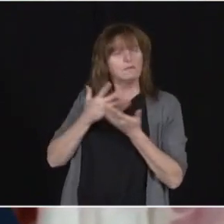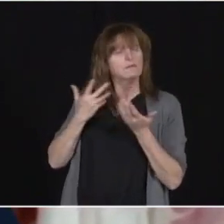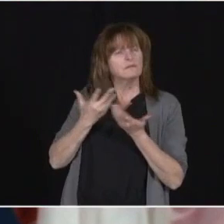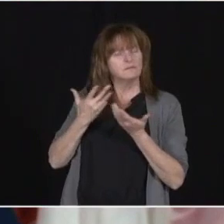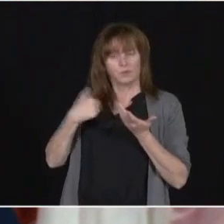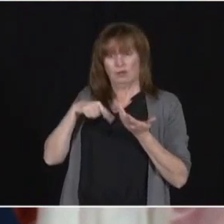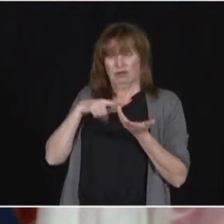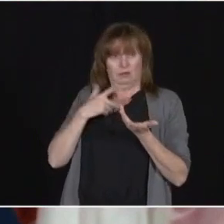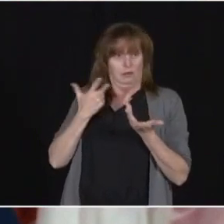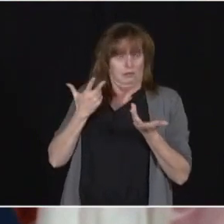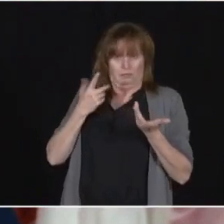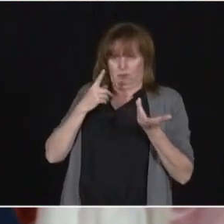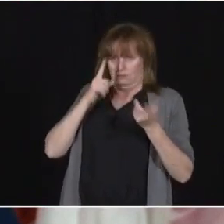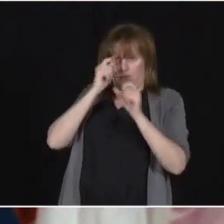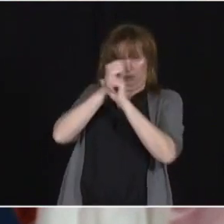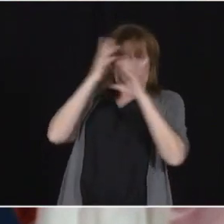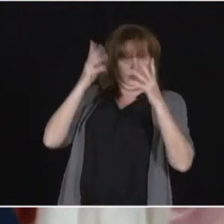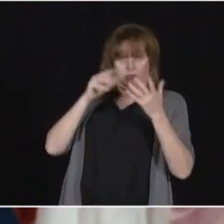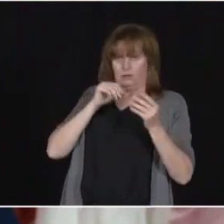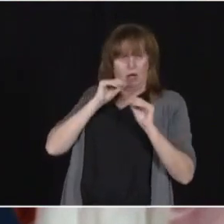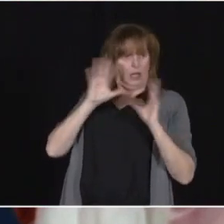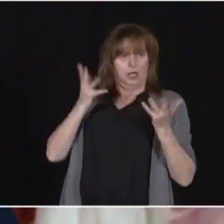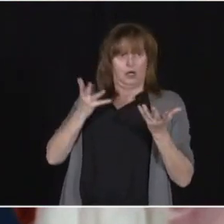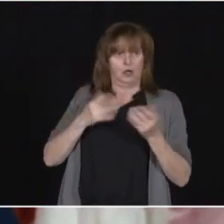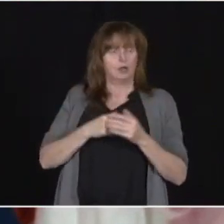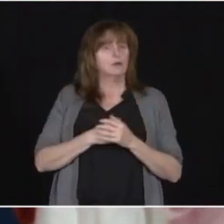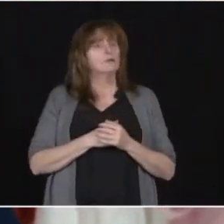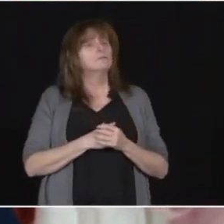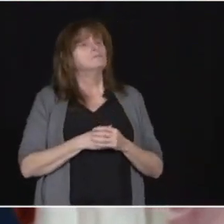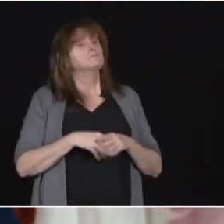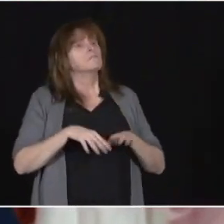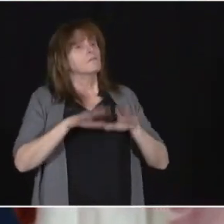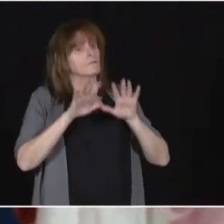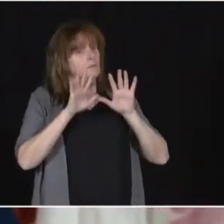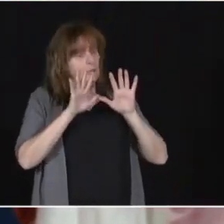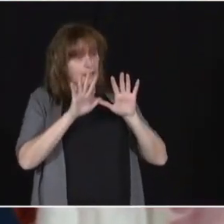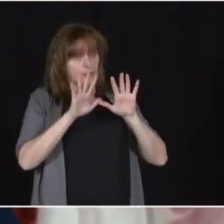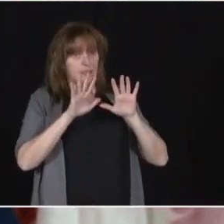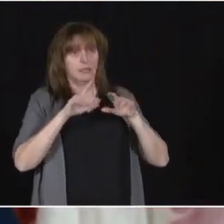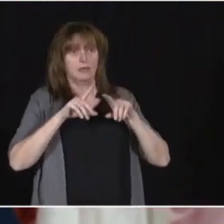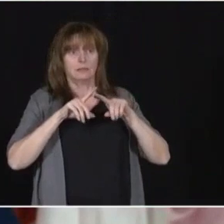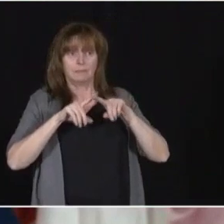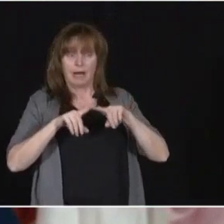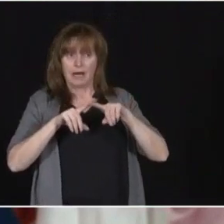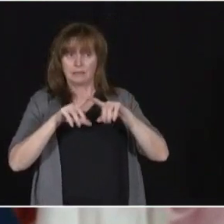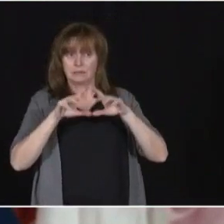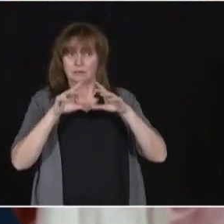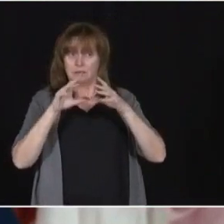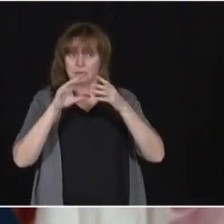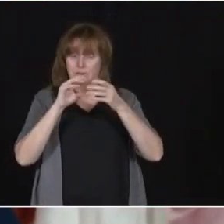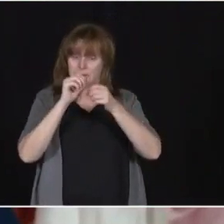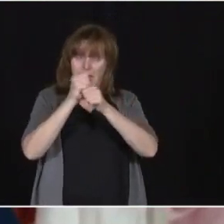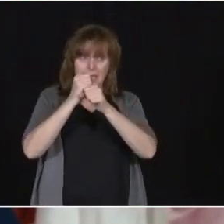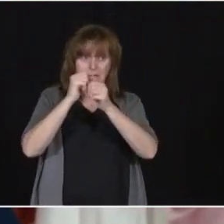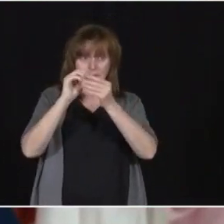We are hoping that the kids will be able to go to day camp through July and August. I wish I could tell you a month down the road